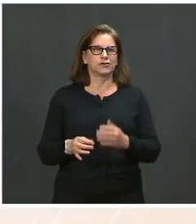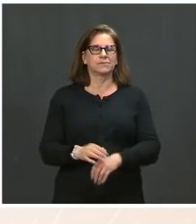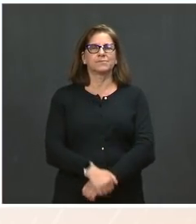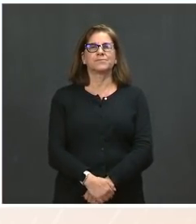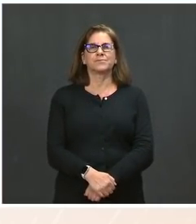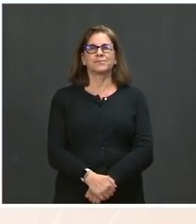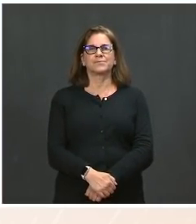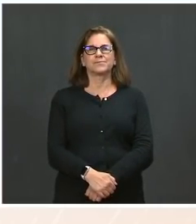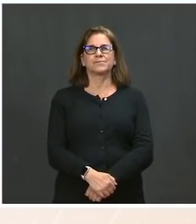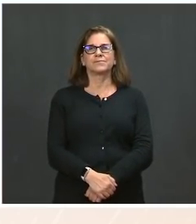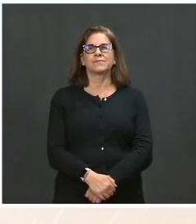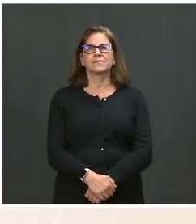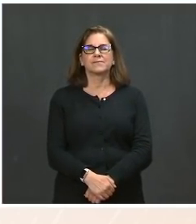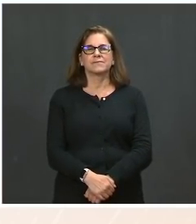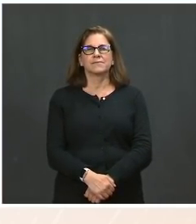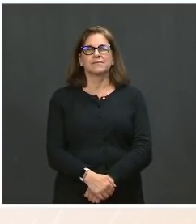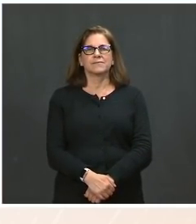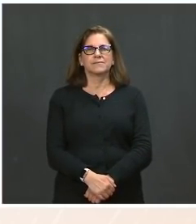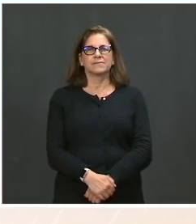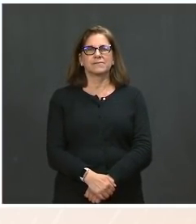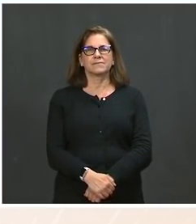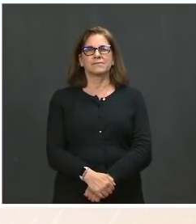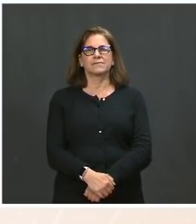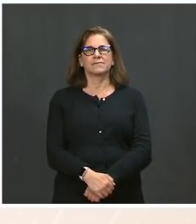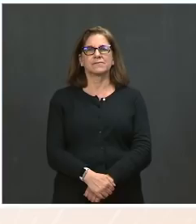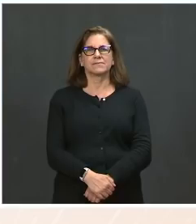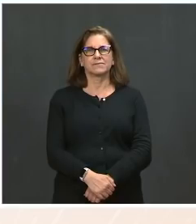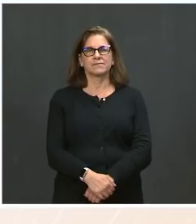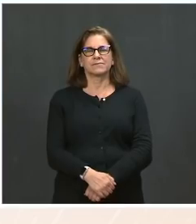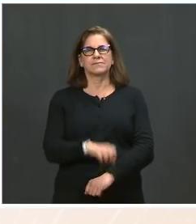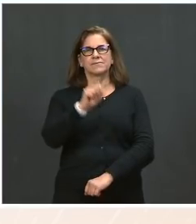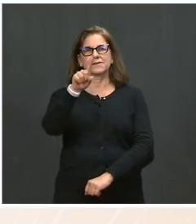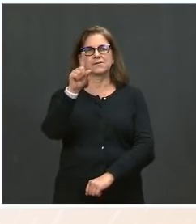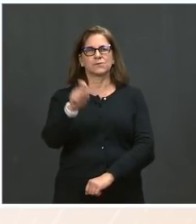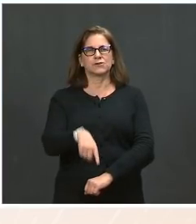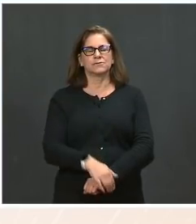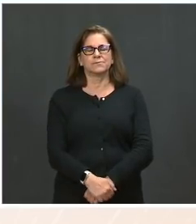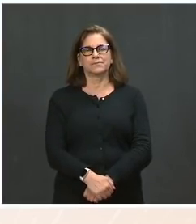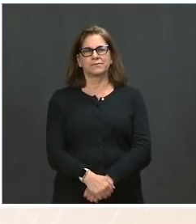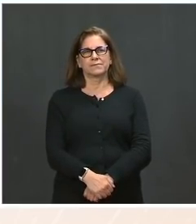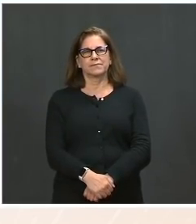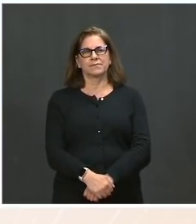The Press: German Chancellor Merkel spoke with Vladimir Putin today and demanded the withdrawal of Russian troops